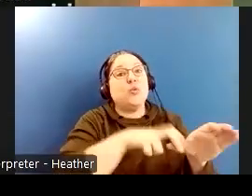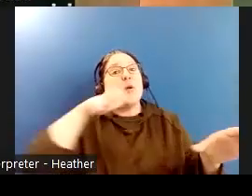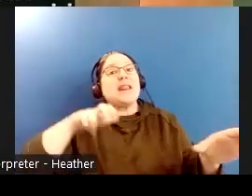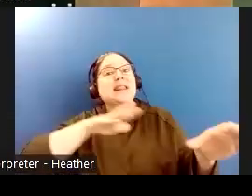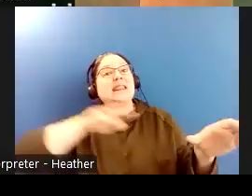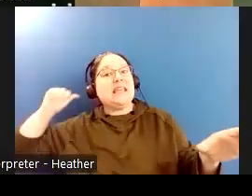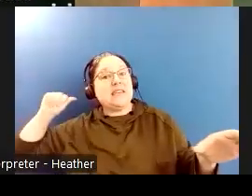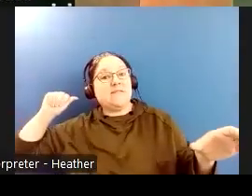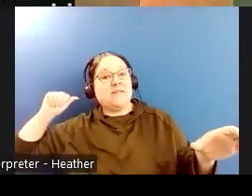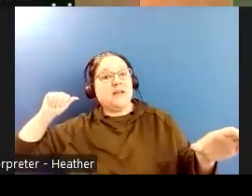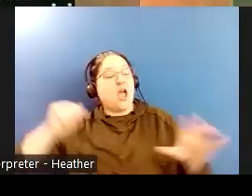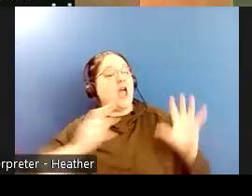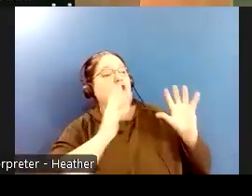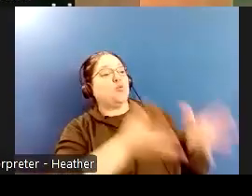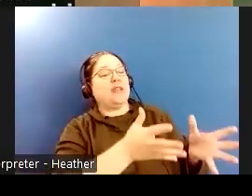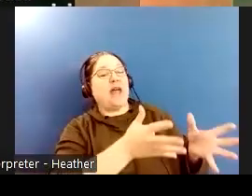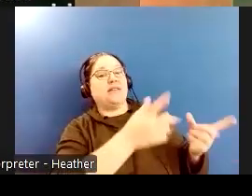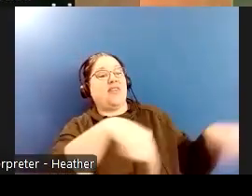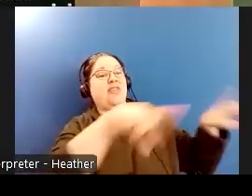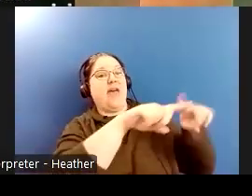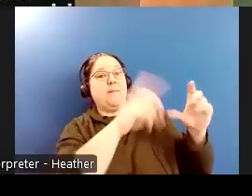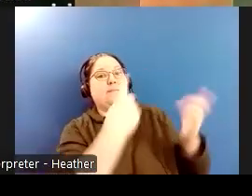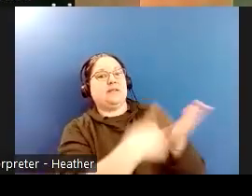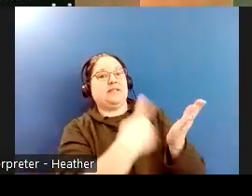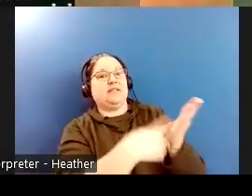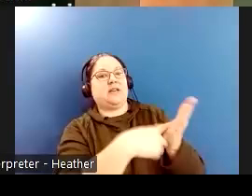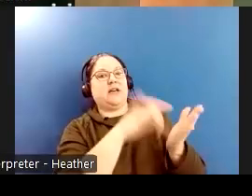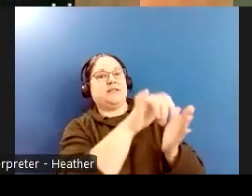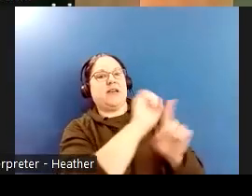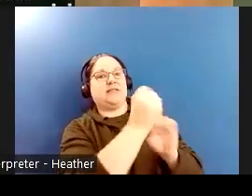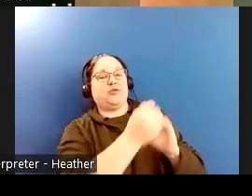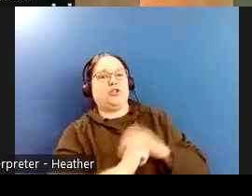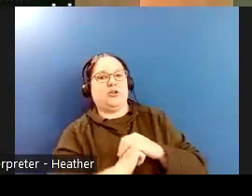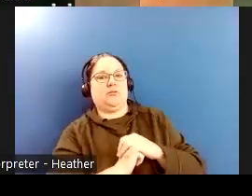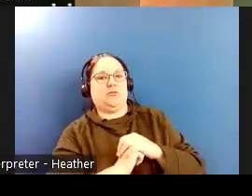the rest of the participants have a conversation about what you just described and then you come